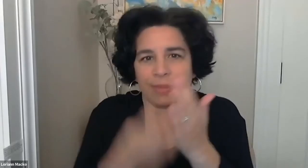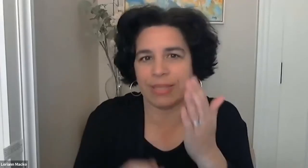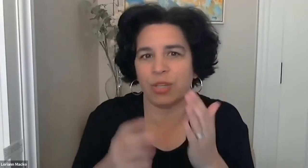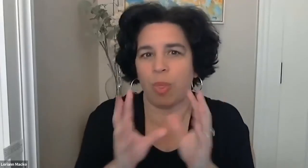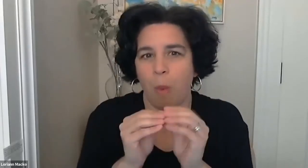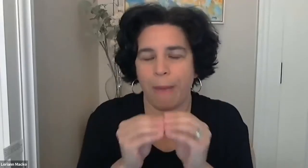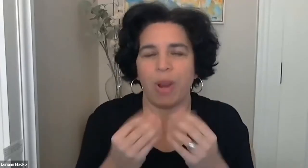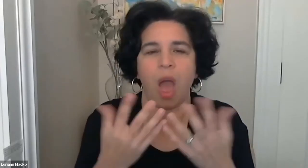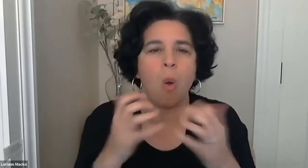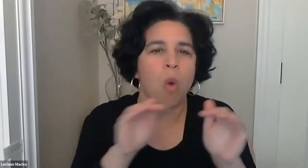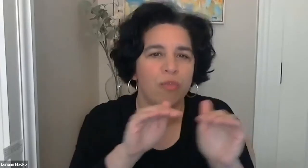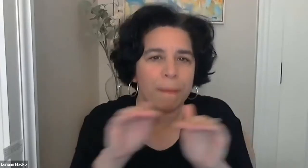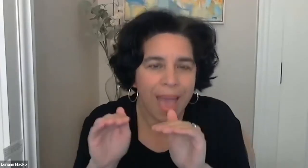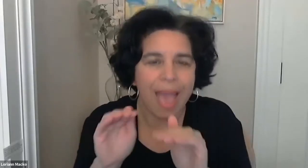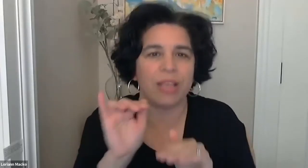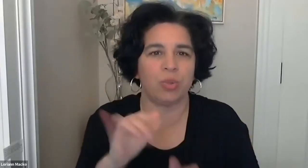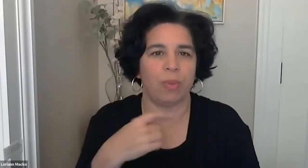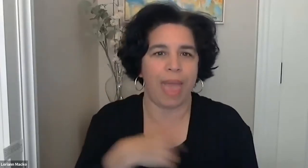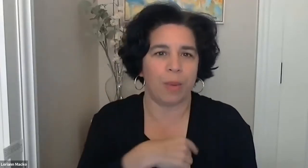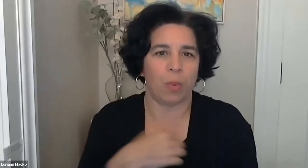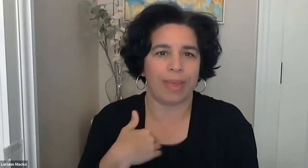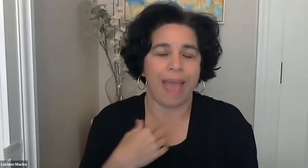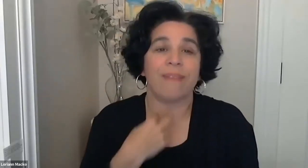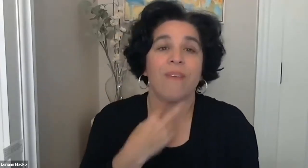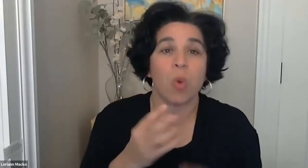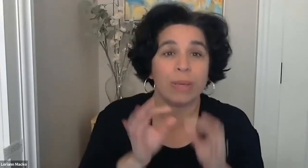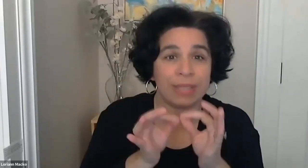So we'll go ahead and start with the webinar.